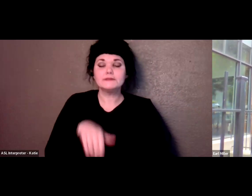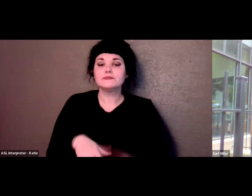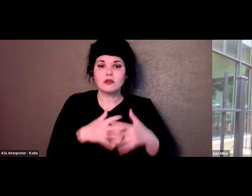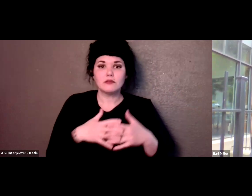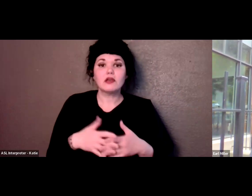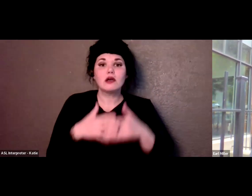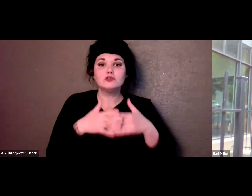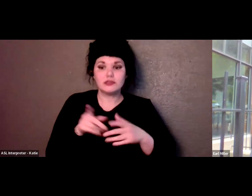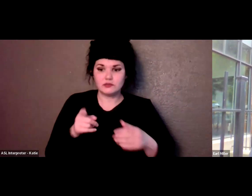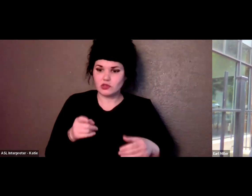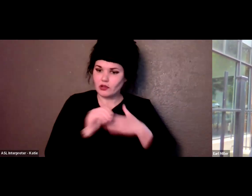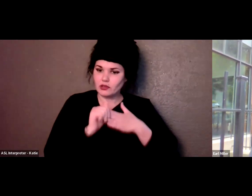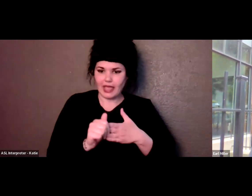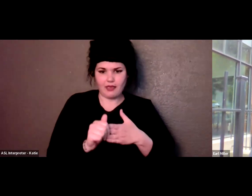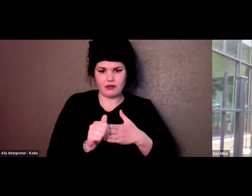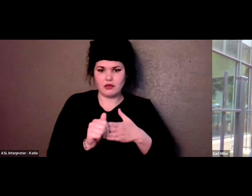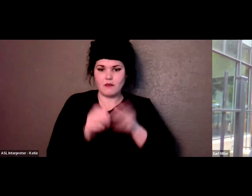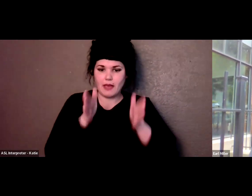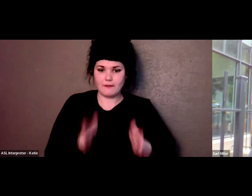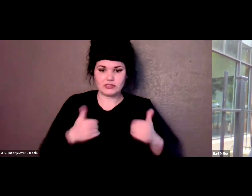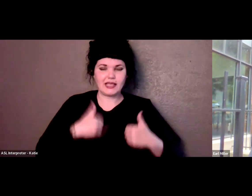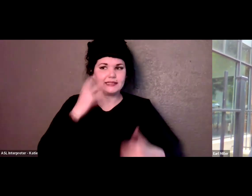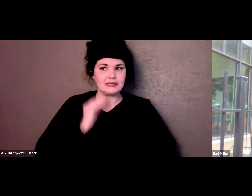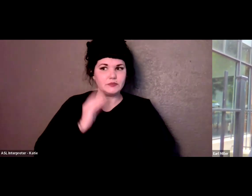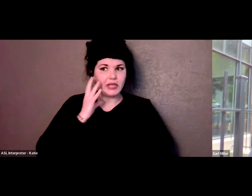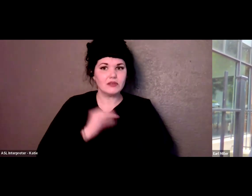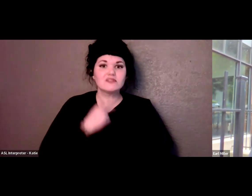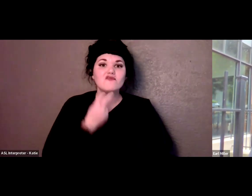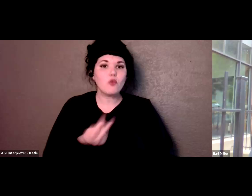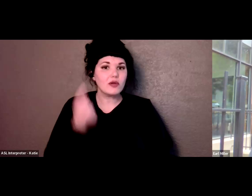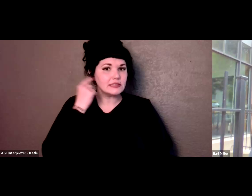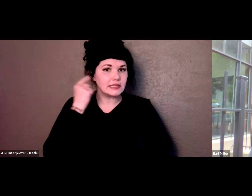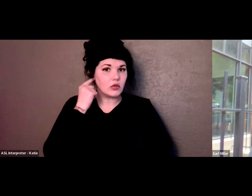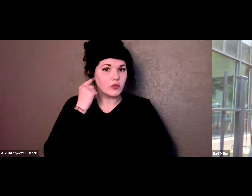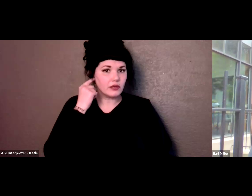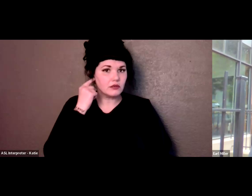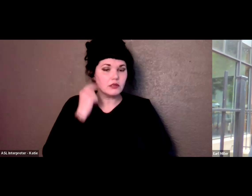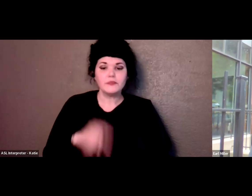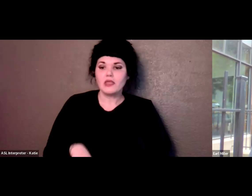of voice hearing in our community, they are always facilitated by someone in that regard. Alternatives